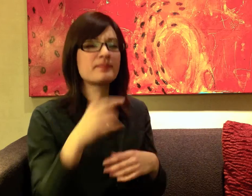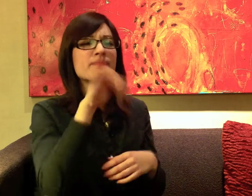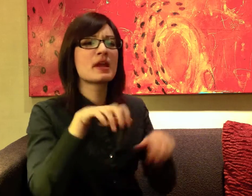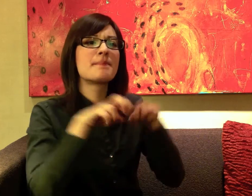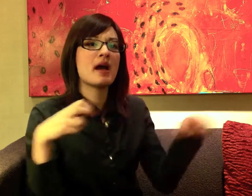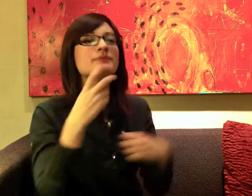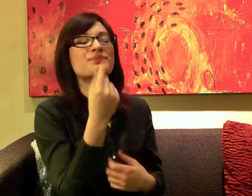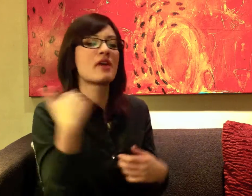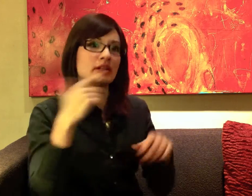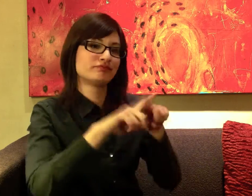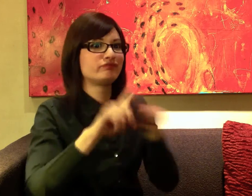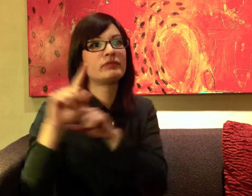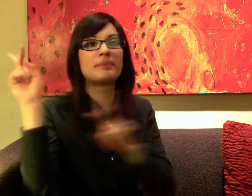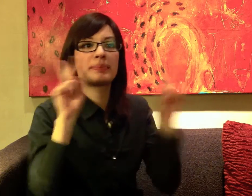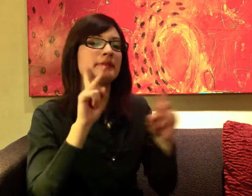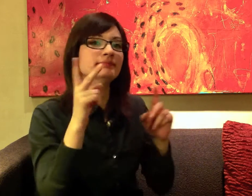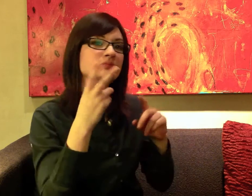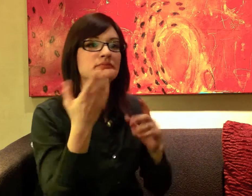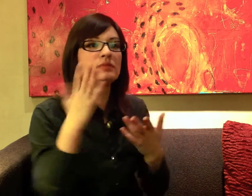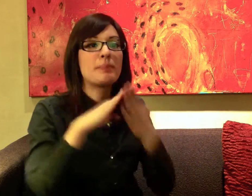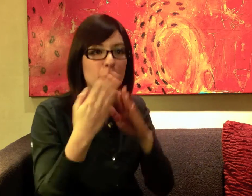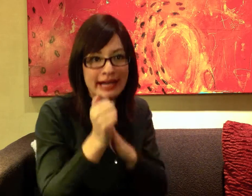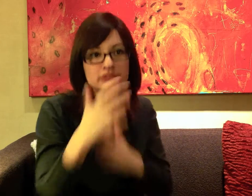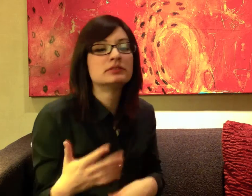That panel consists of people of different backgrounds such as community leaders,